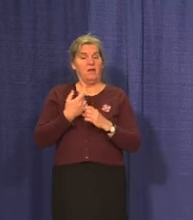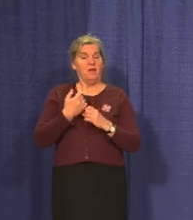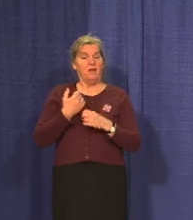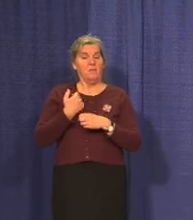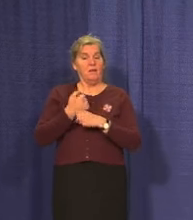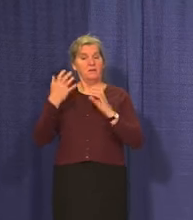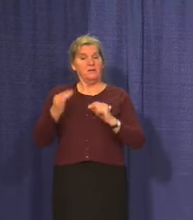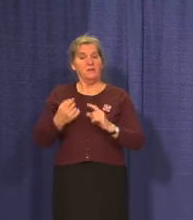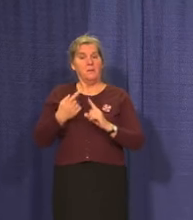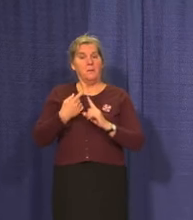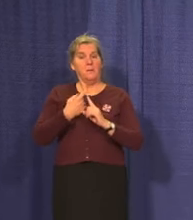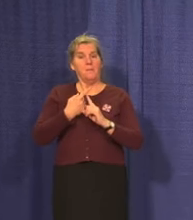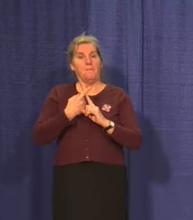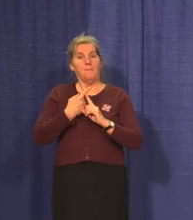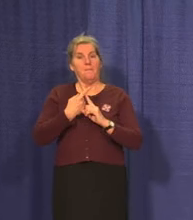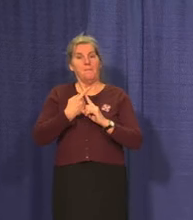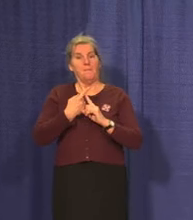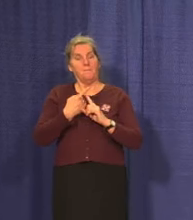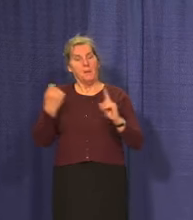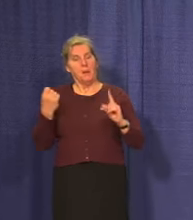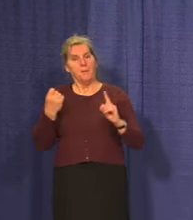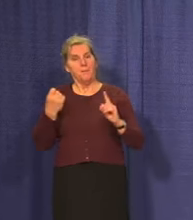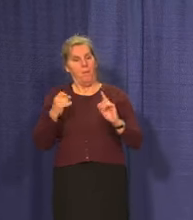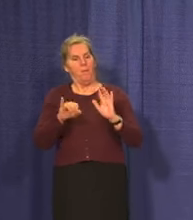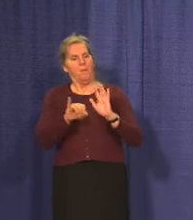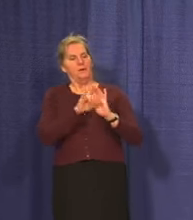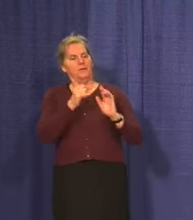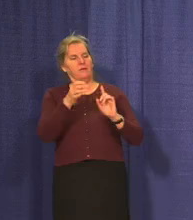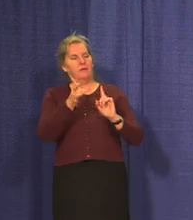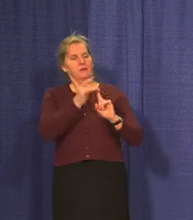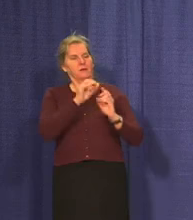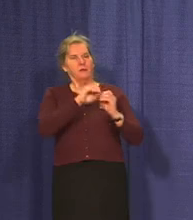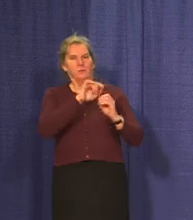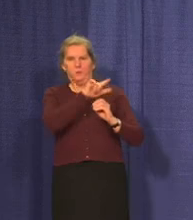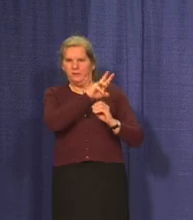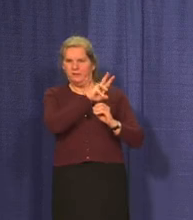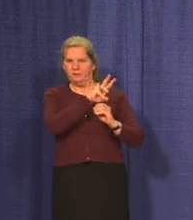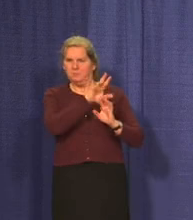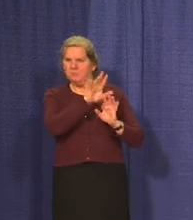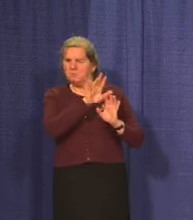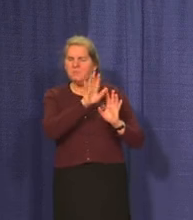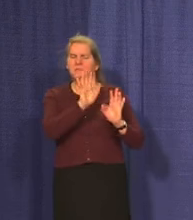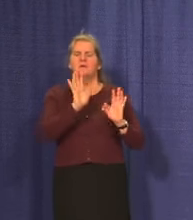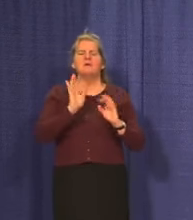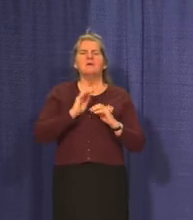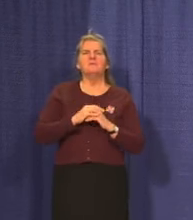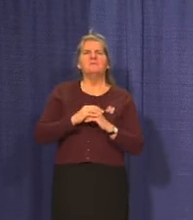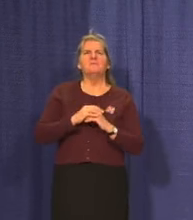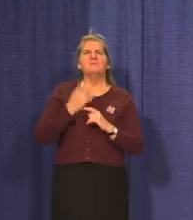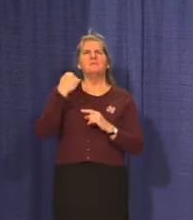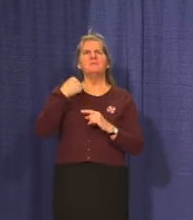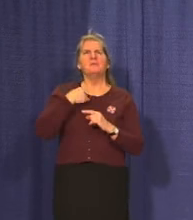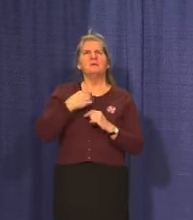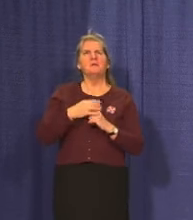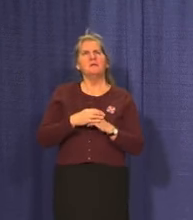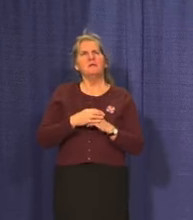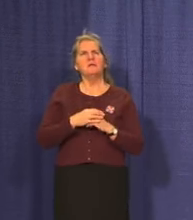I WANTED TO SEPARATE THOSE TWO.